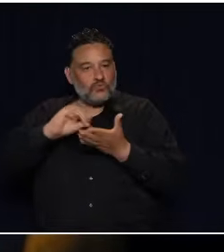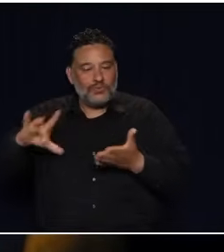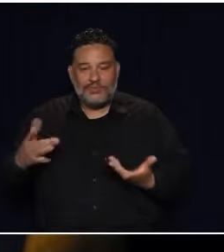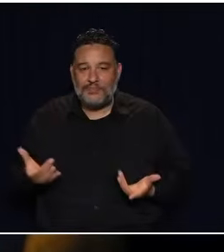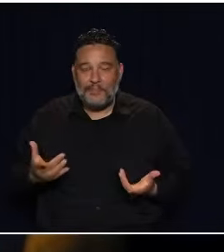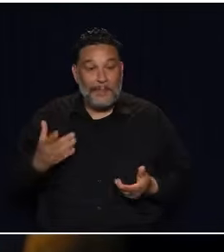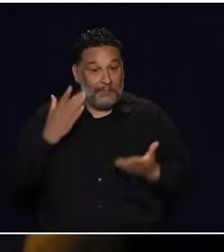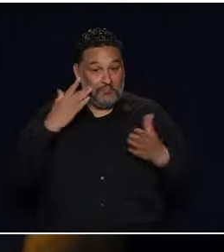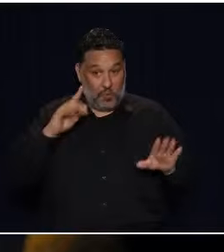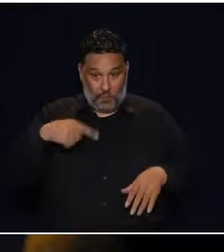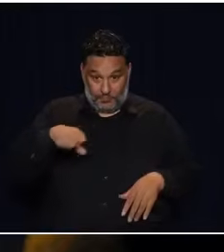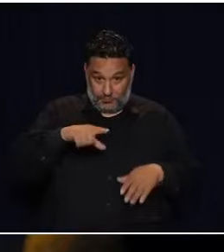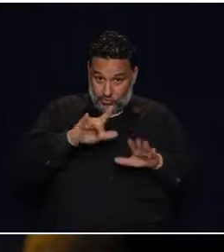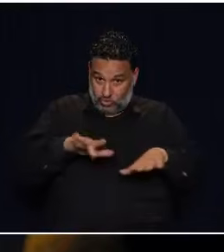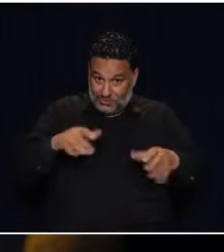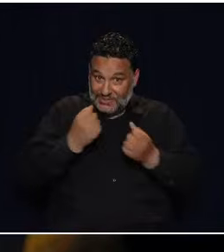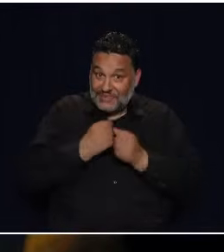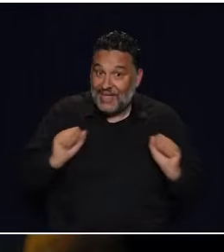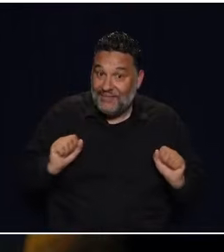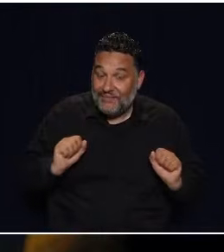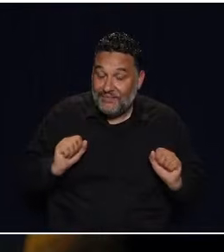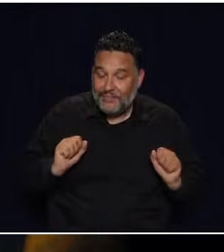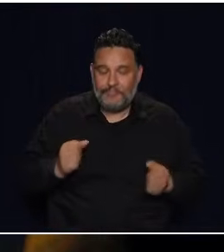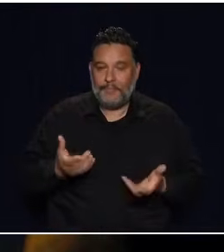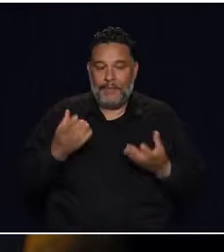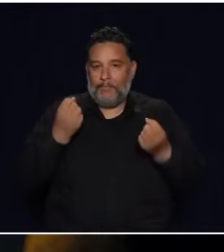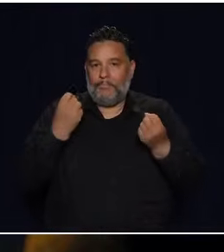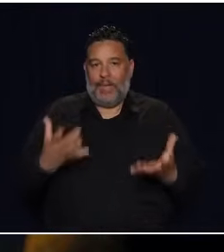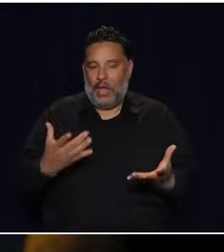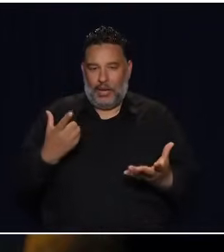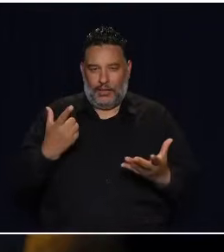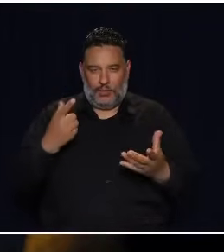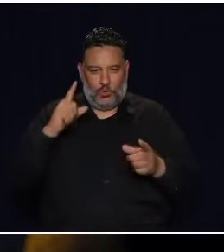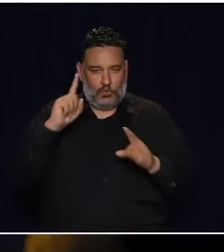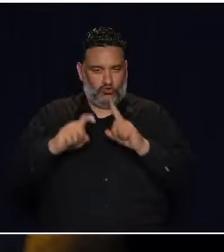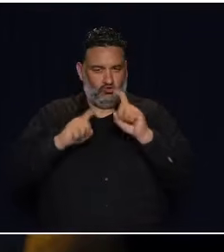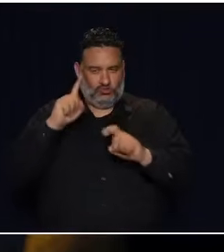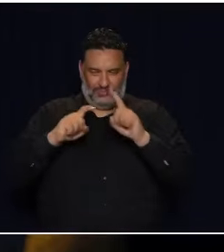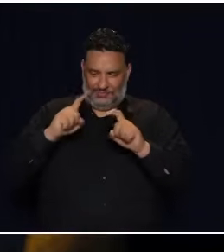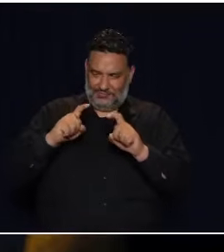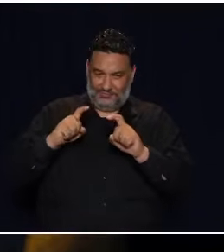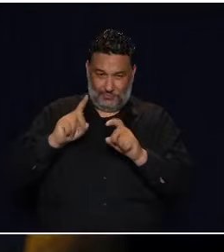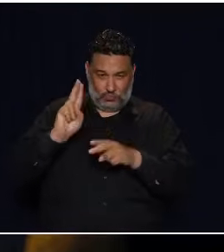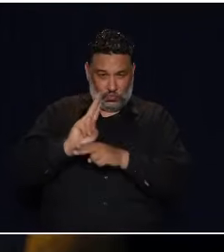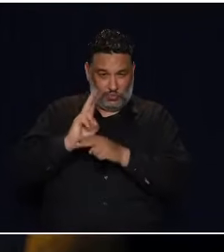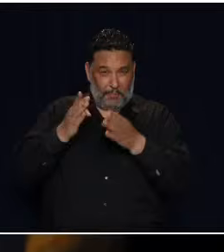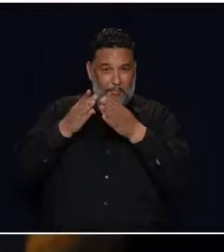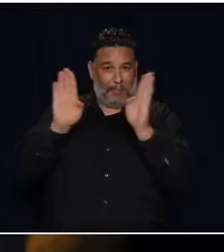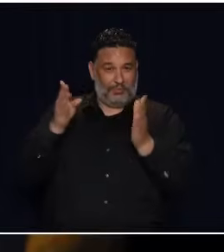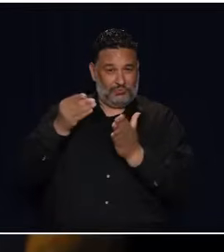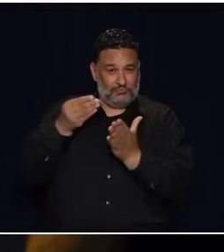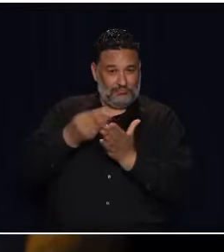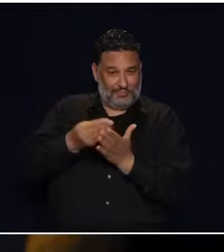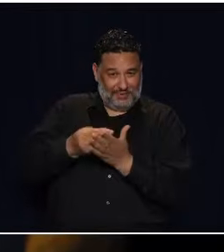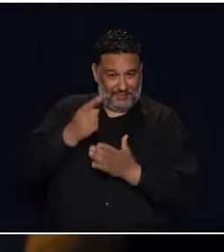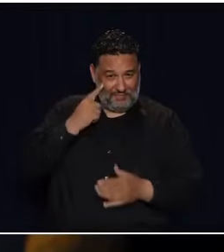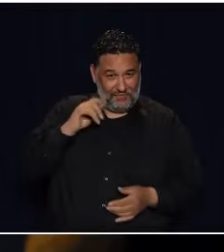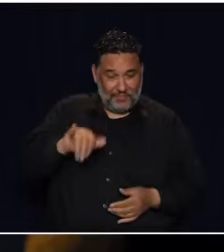SCHOOLS AND HOME SCHOOLS ARE NOT REQUIRED TO ASSESS OUR STUDENTS. WE DON'T KNOW IF OUR CHILDREN ARE SAFE.